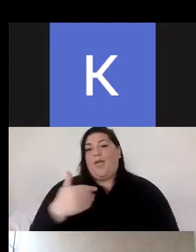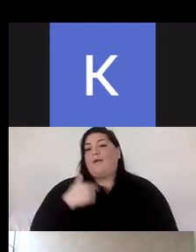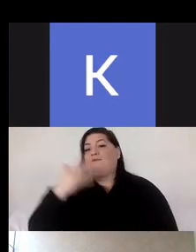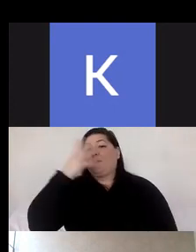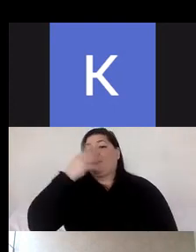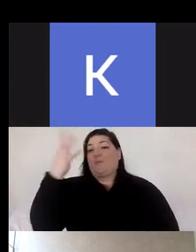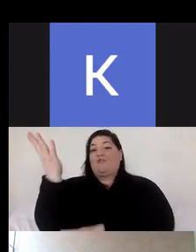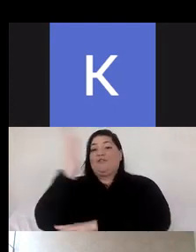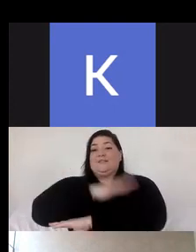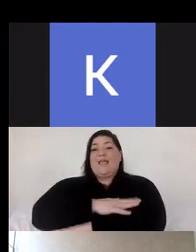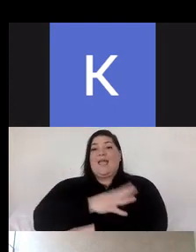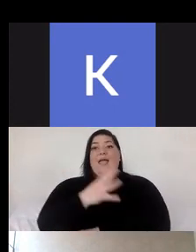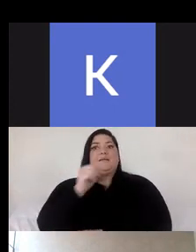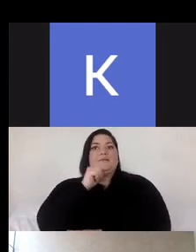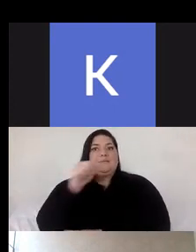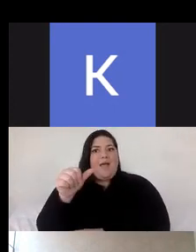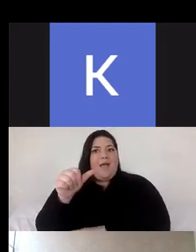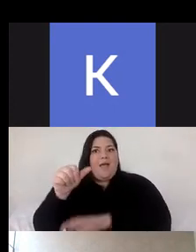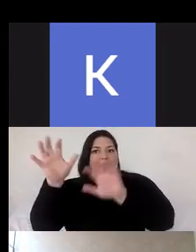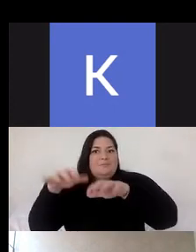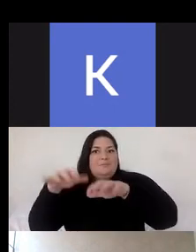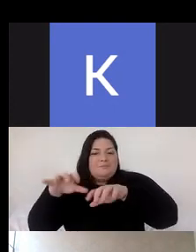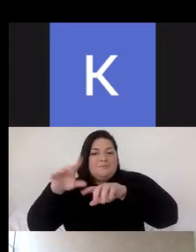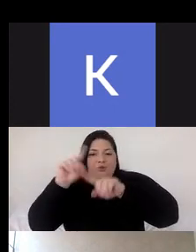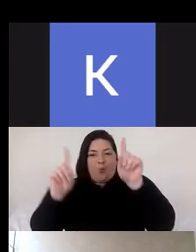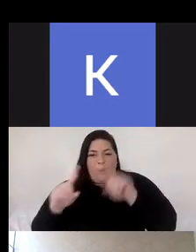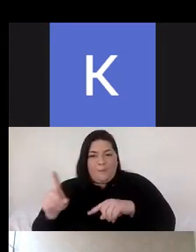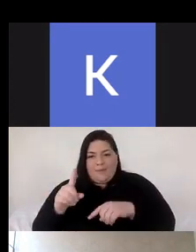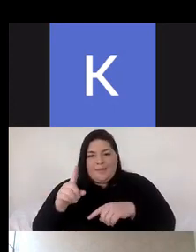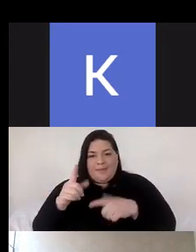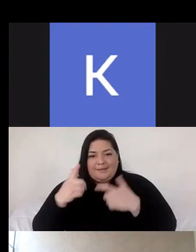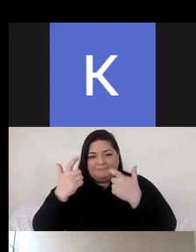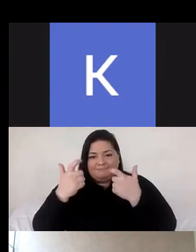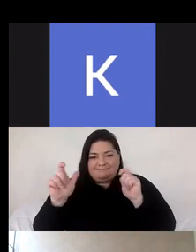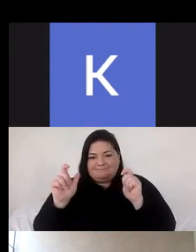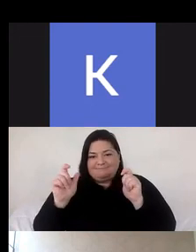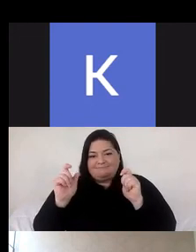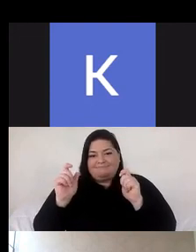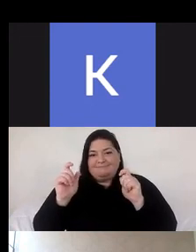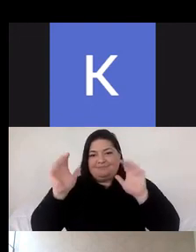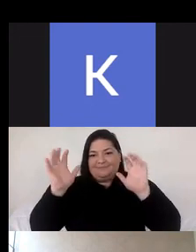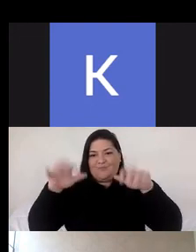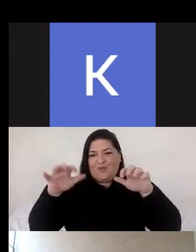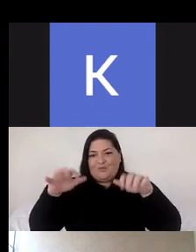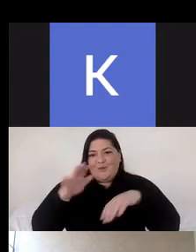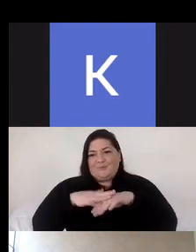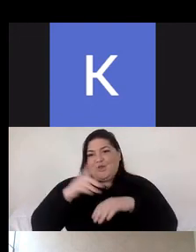and it's not storming gigantic raindrops on you wherever